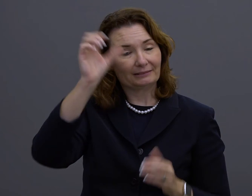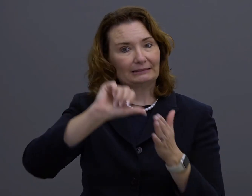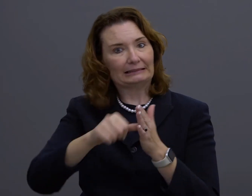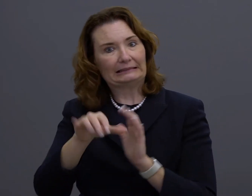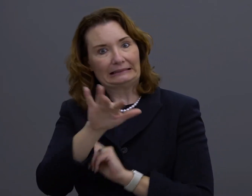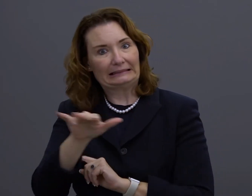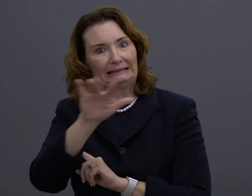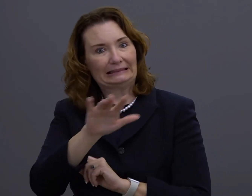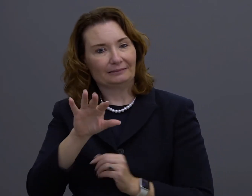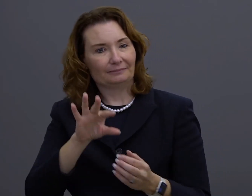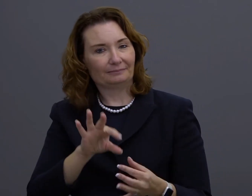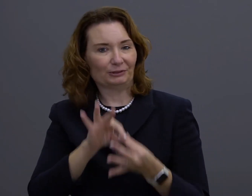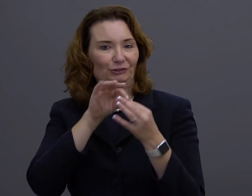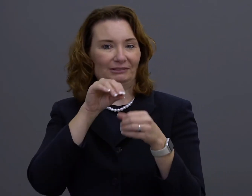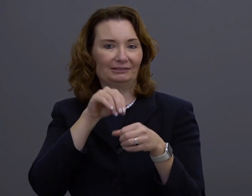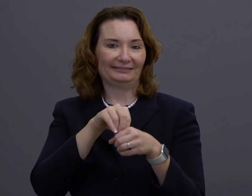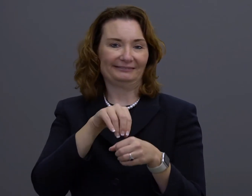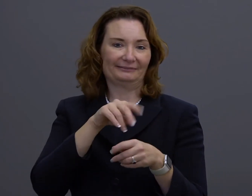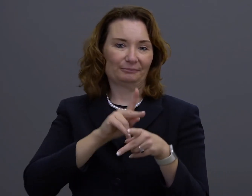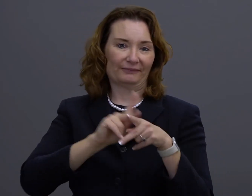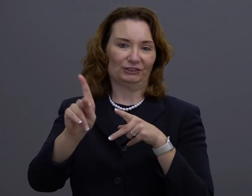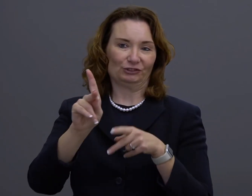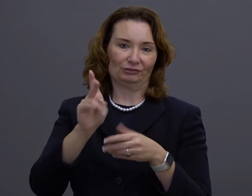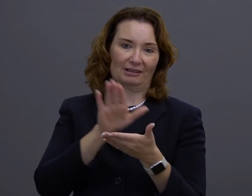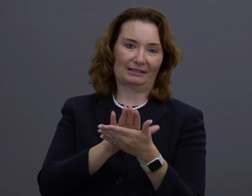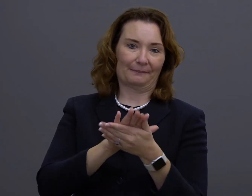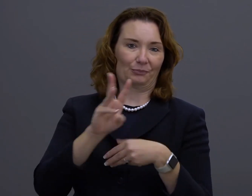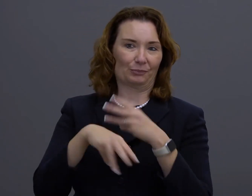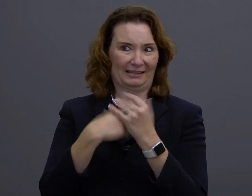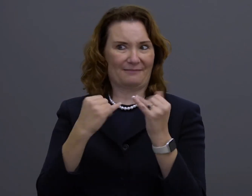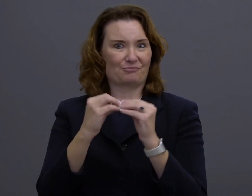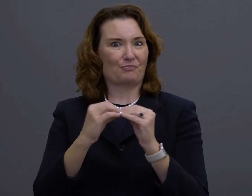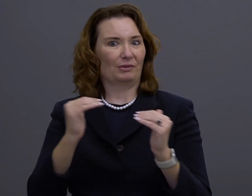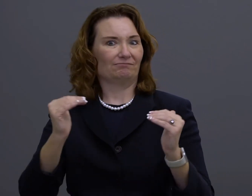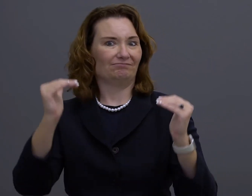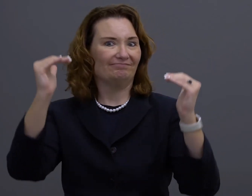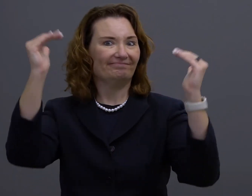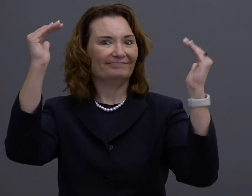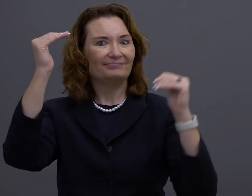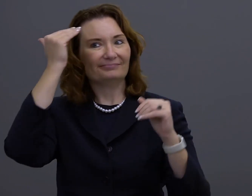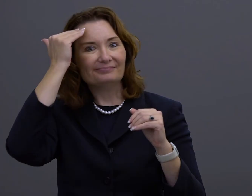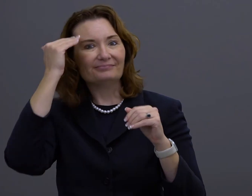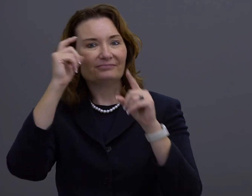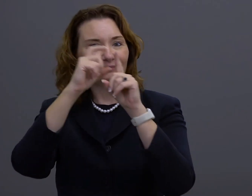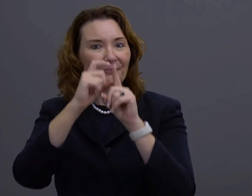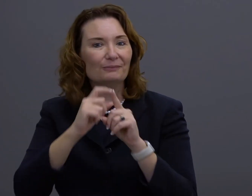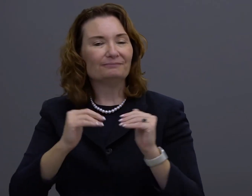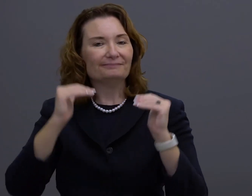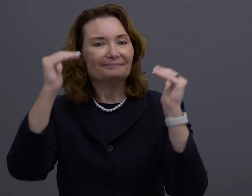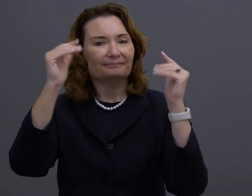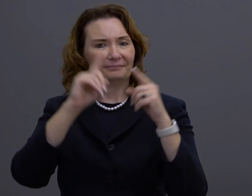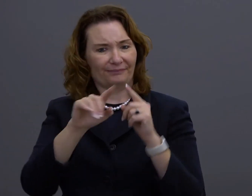They will emphasize fingerspelling more, especially in the professional and academic world with a much more advanced level of terminology.